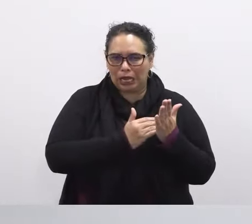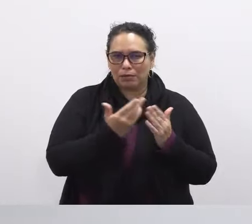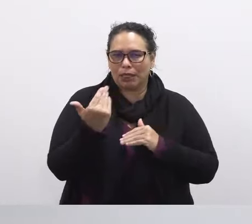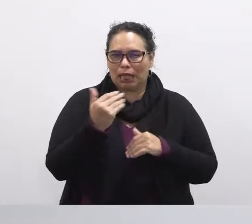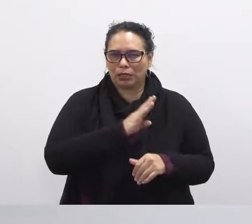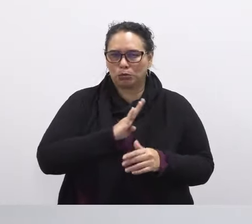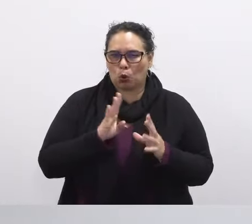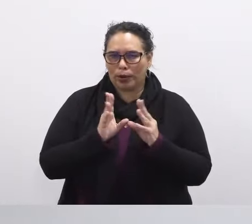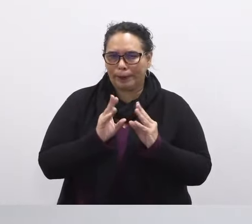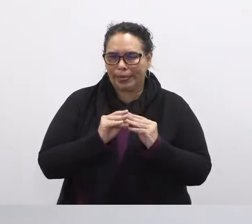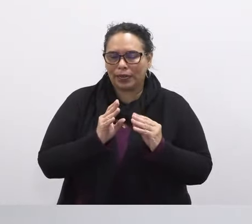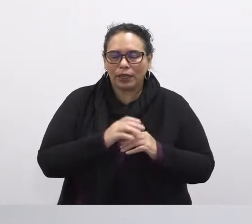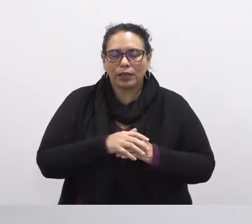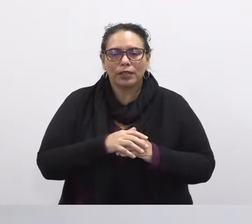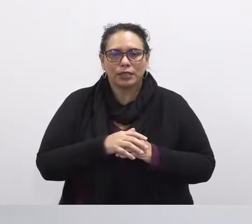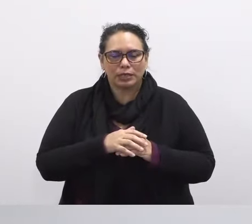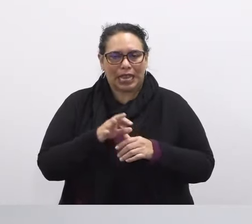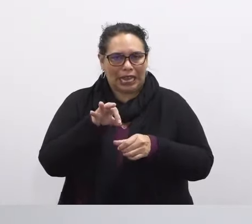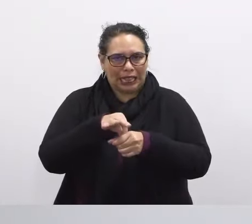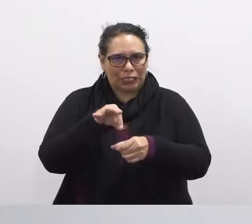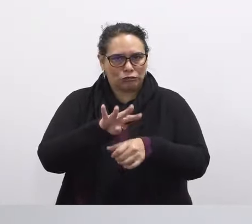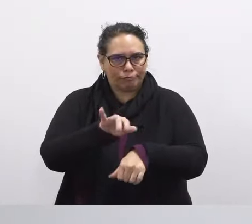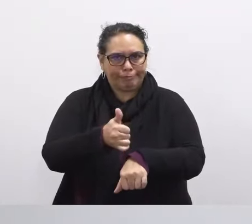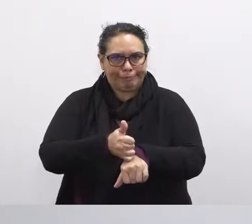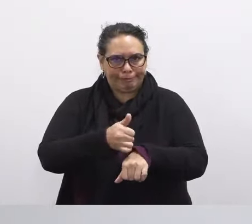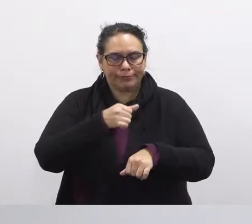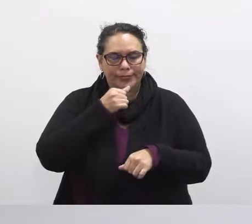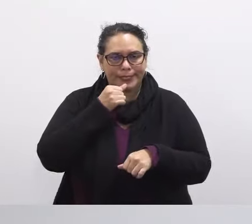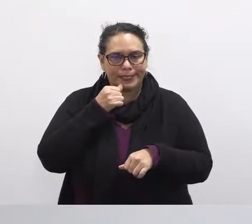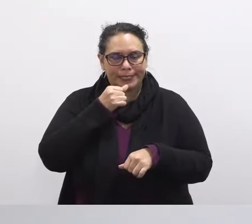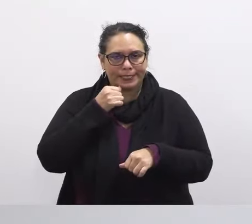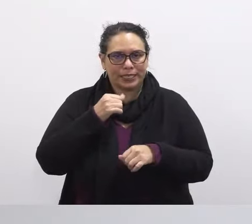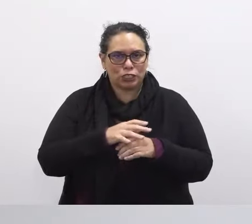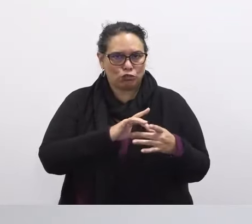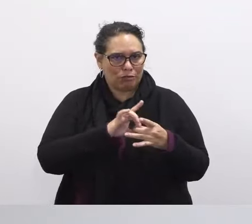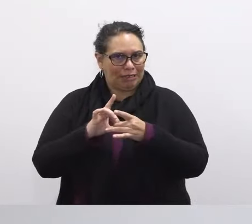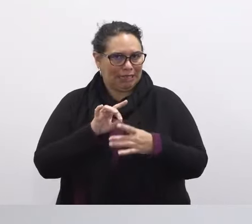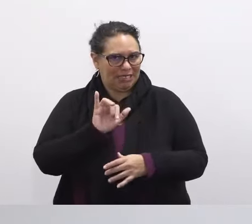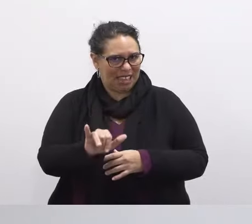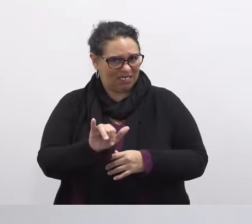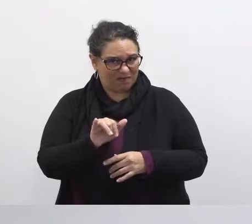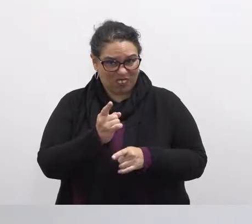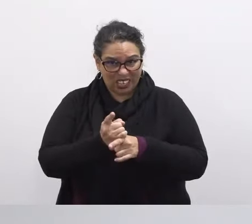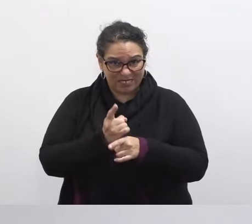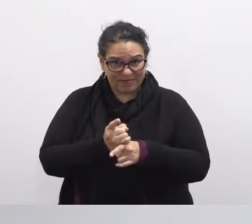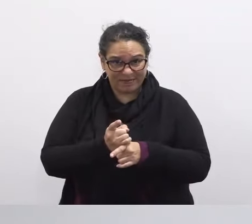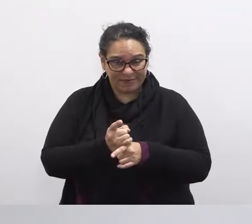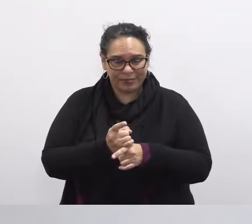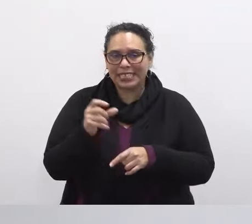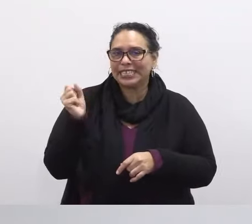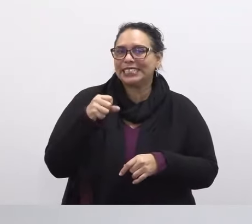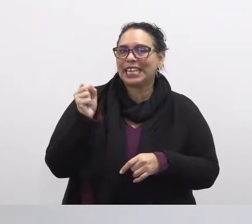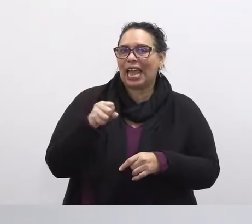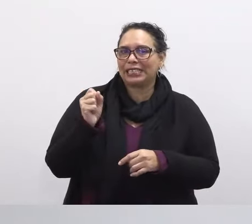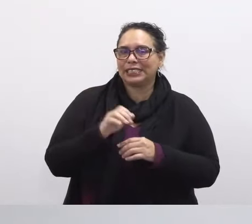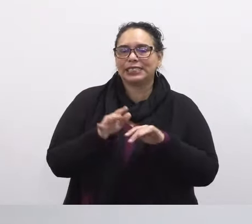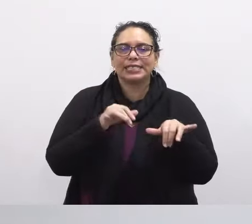setting our elections and so this is related to that, right Ms. Takahashi? Yes, this is a standard resolution